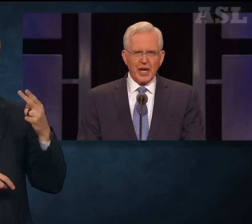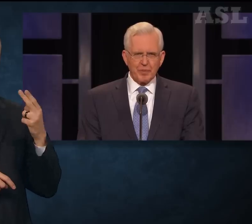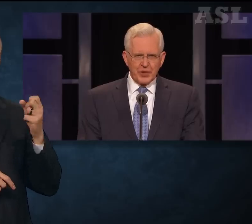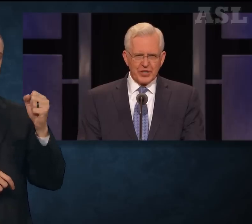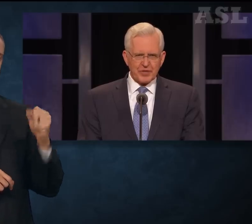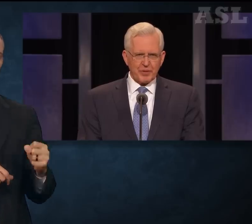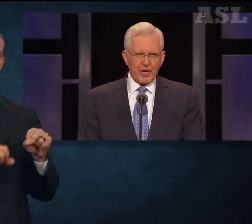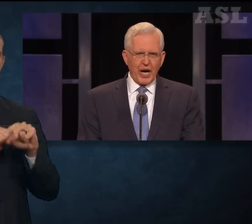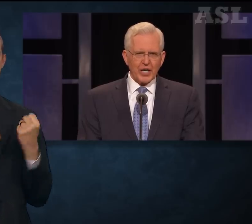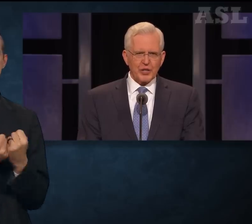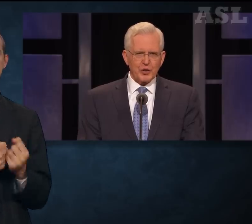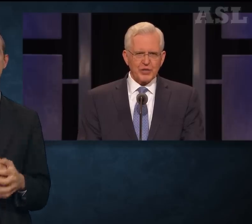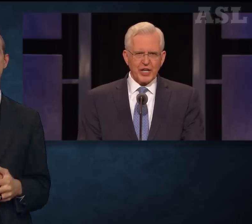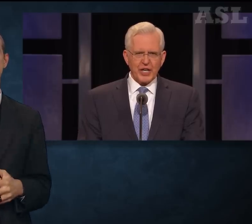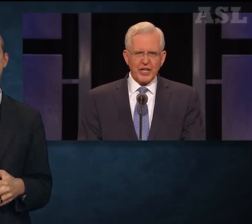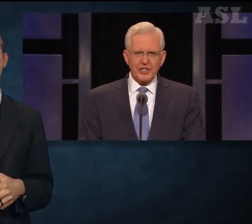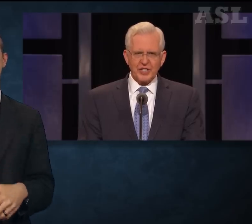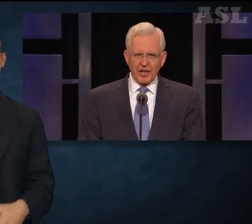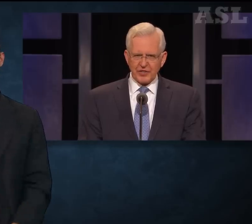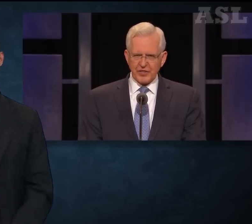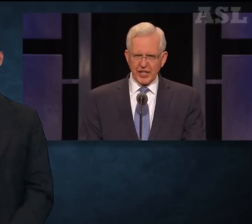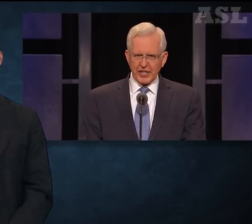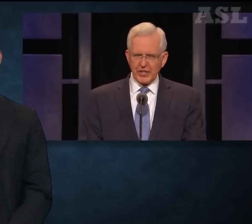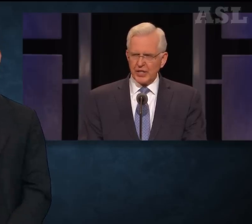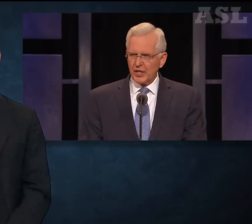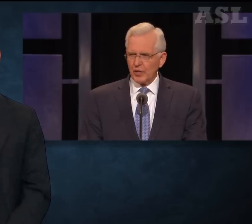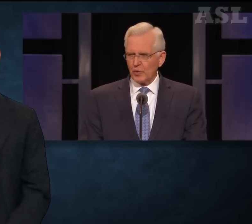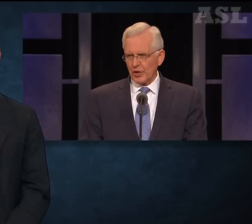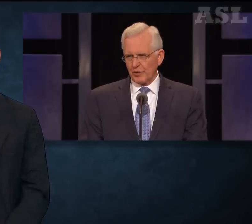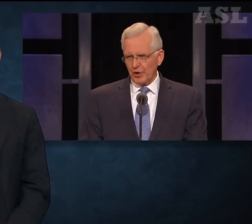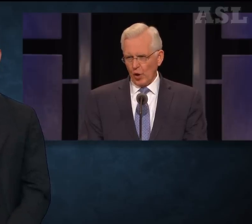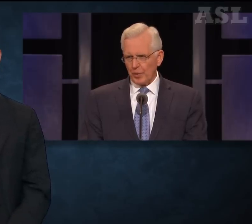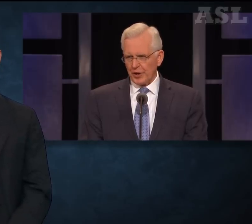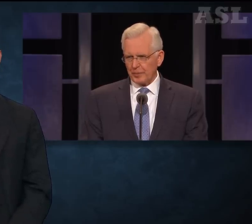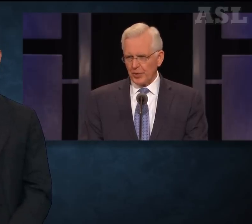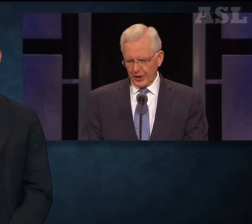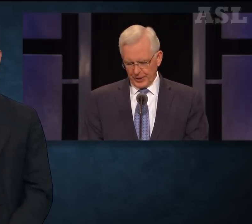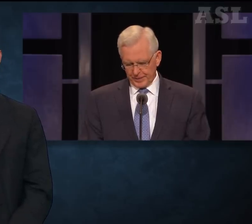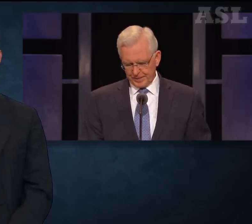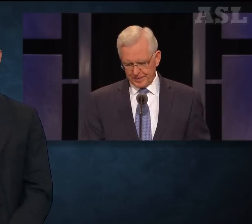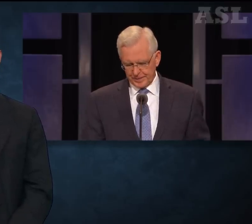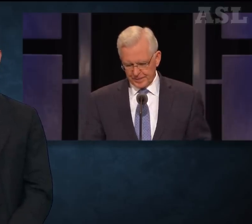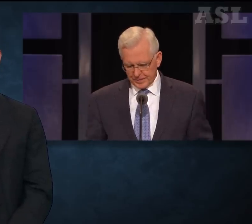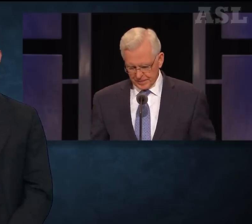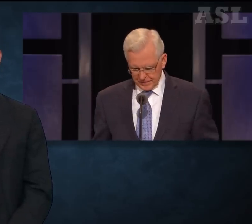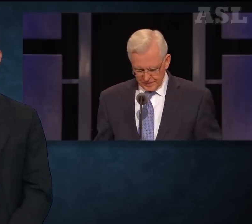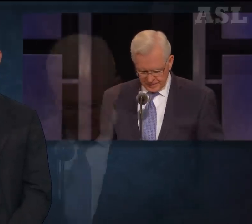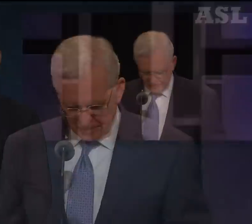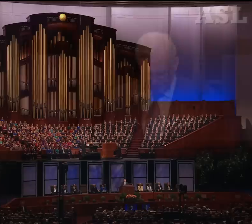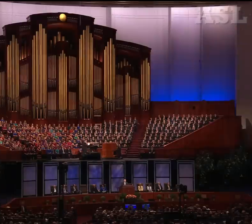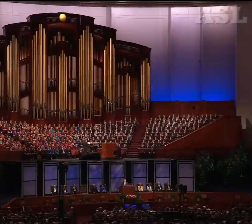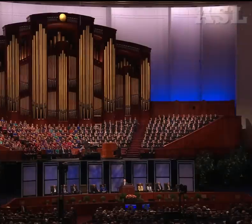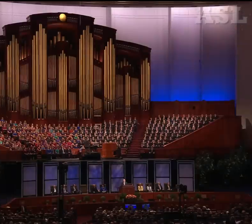LIND, A PRIEST FROM THE HIGHLAND UTAH SOUTH STAKE, WILL GIVE OUR OPENING PRAYER.